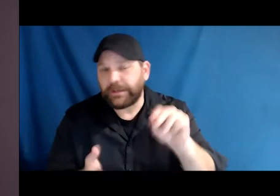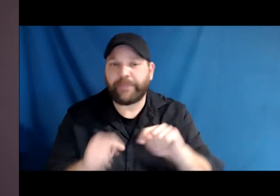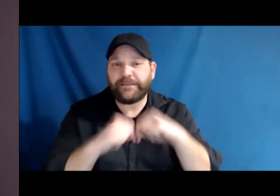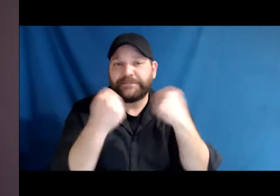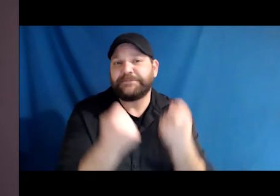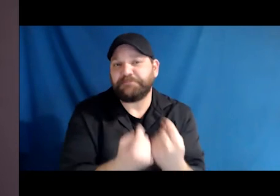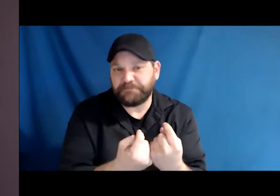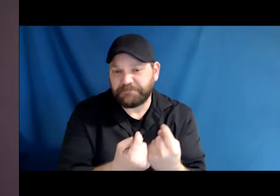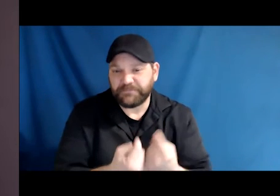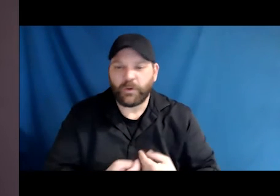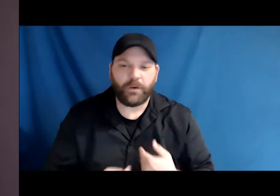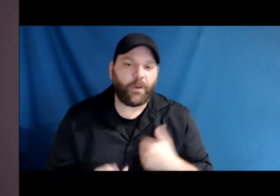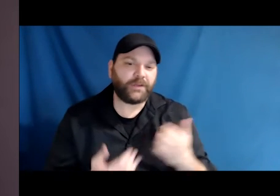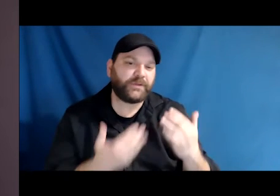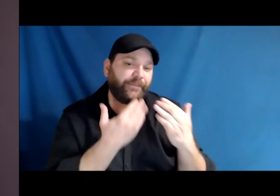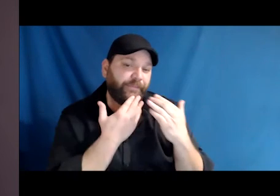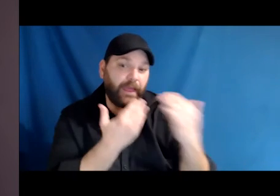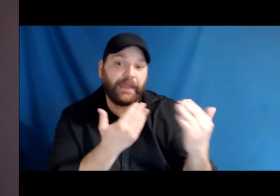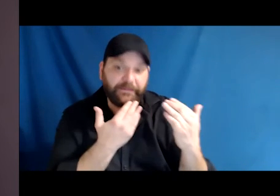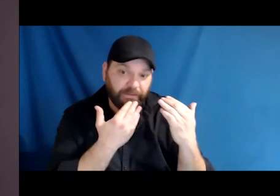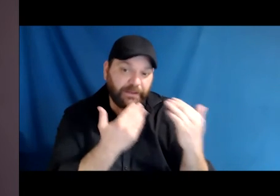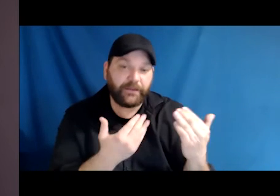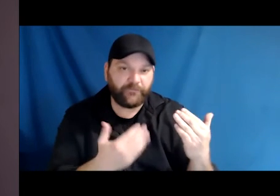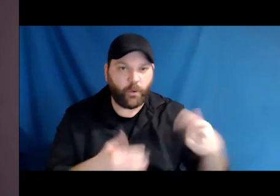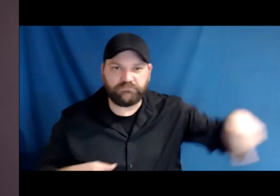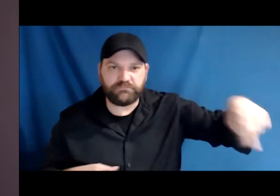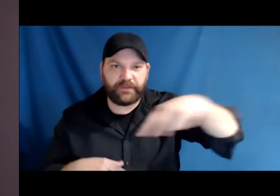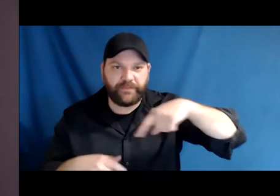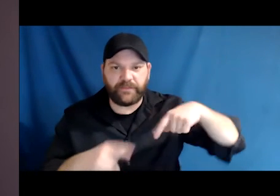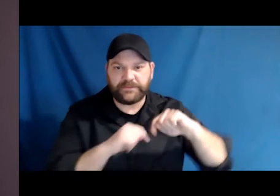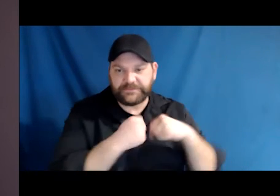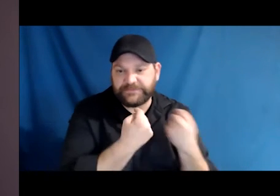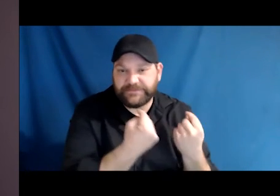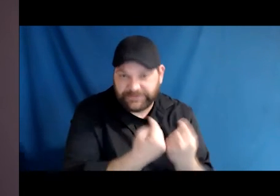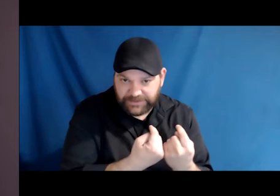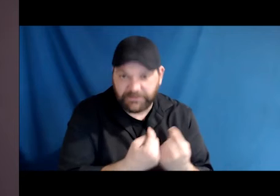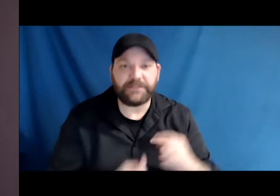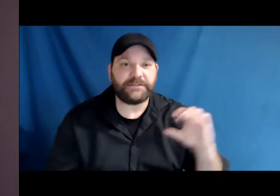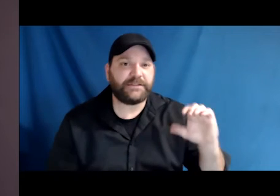and so I just want to say that I am, I'm thankful again for my team at CSREA.